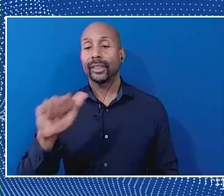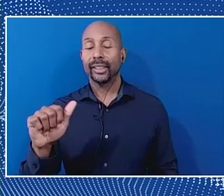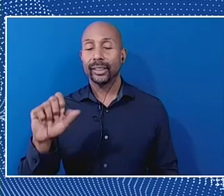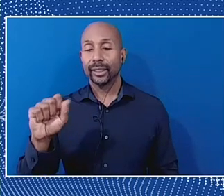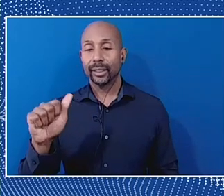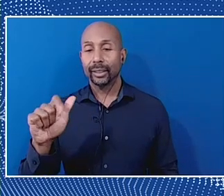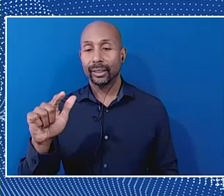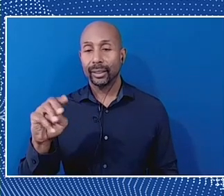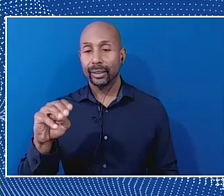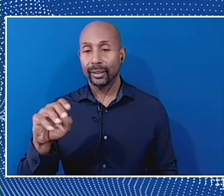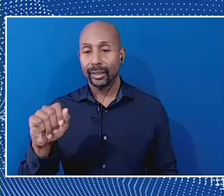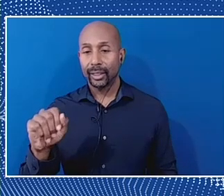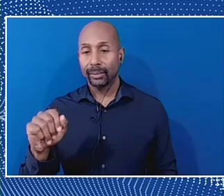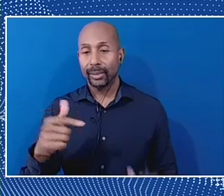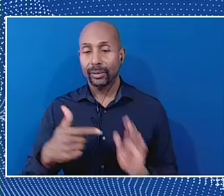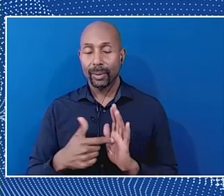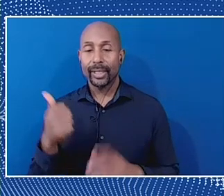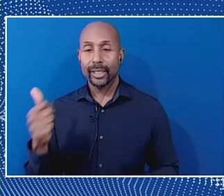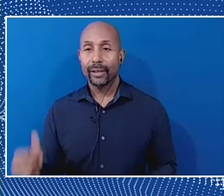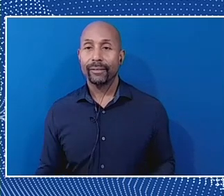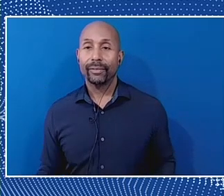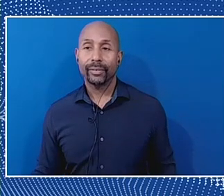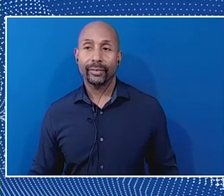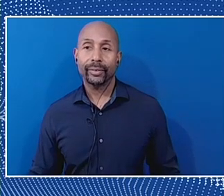representing herself. Alright. Lisa, can you hear me?